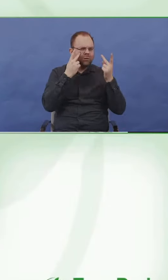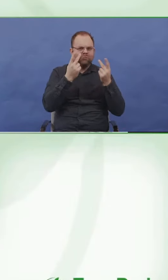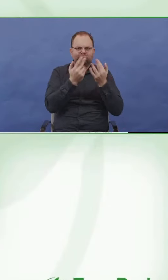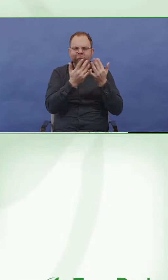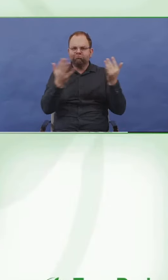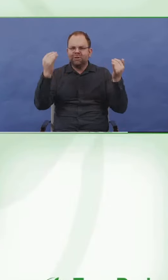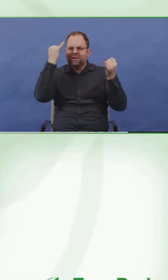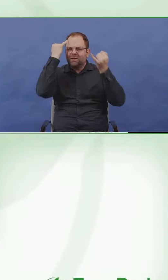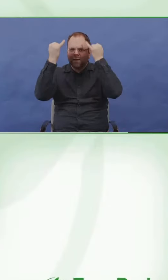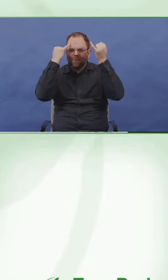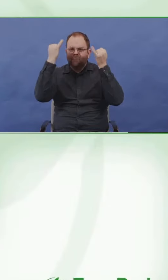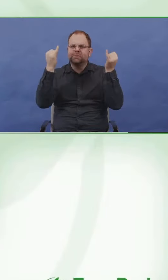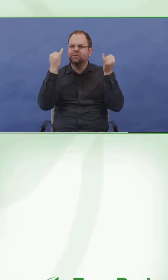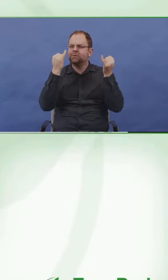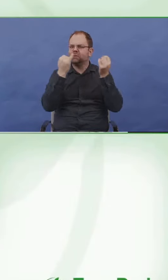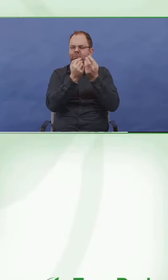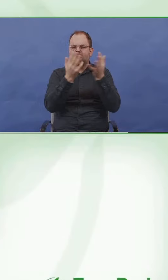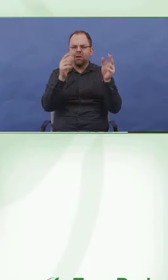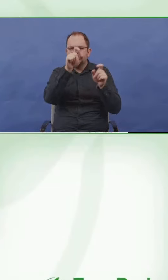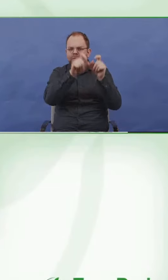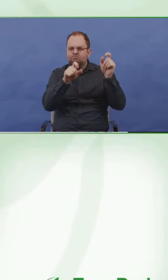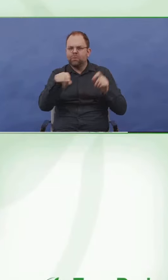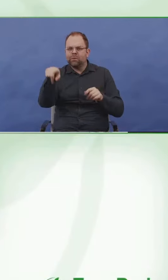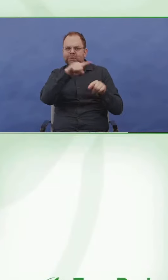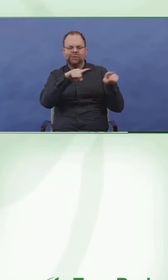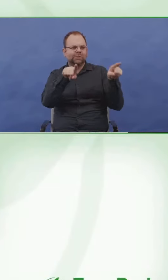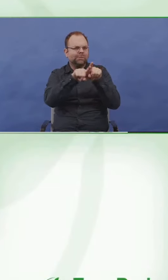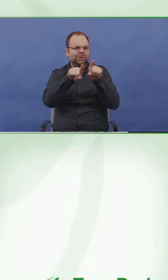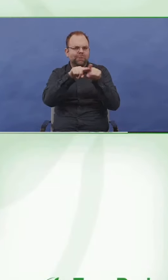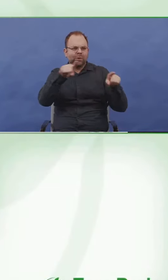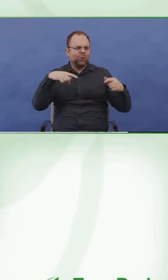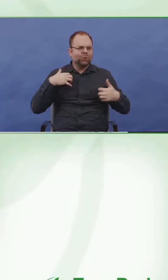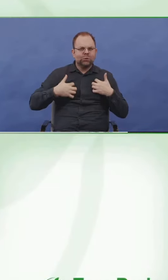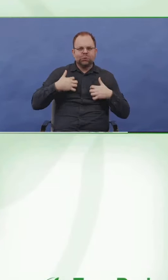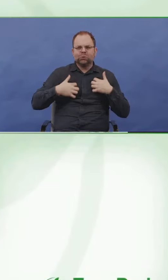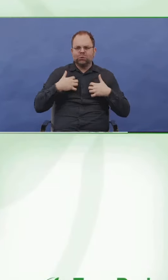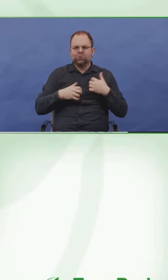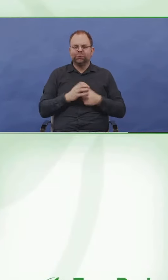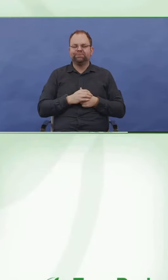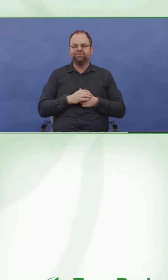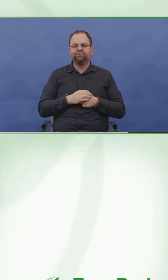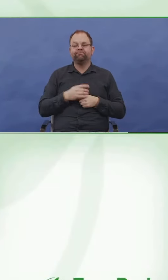what you said in your introduction a little bit. And also for candor also mentioned a bit.